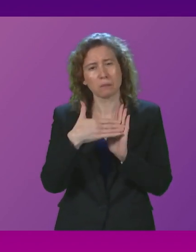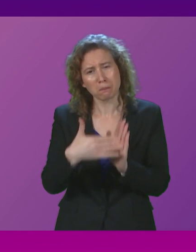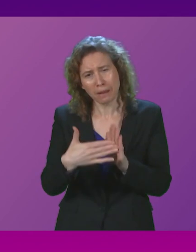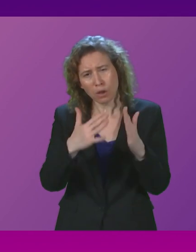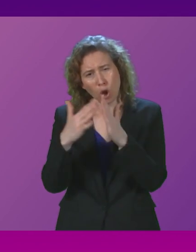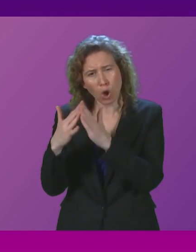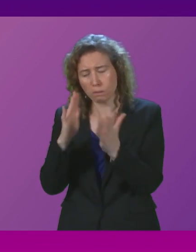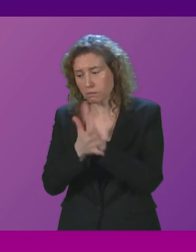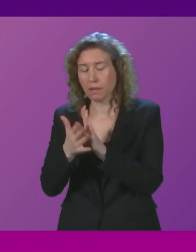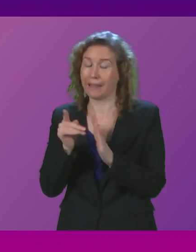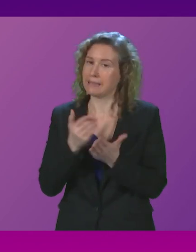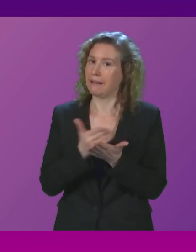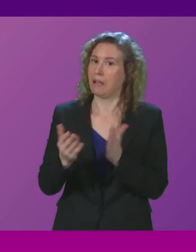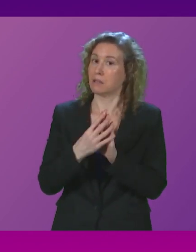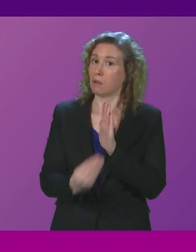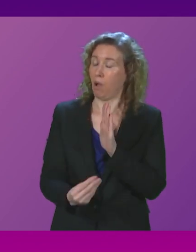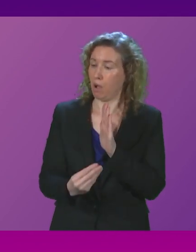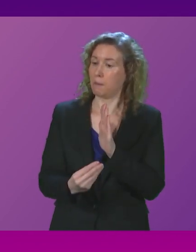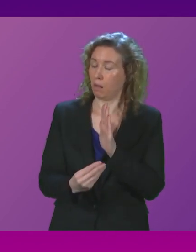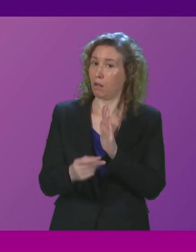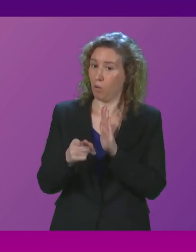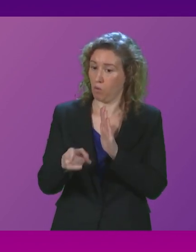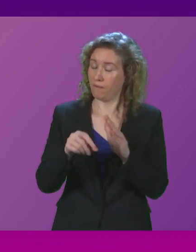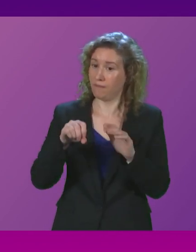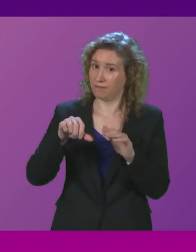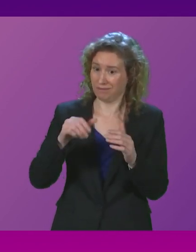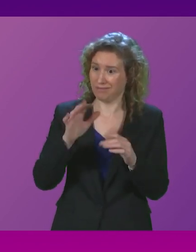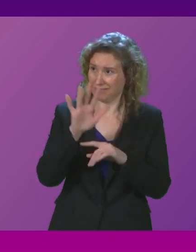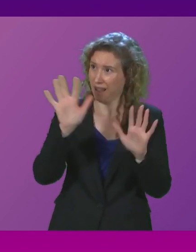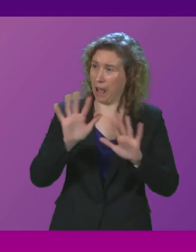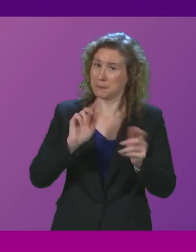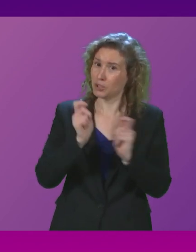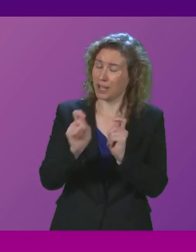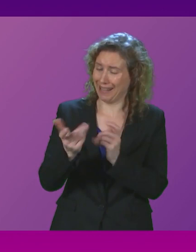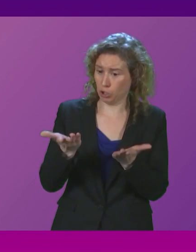That is a clear example of the loss and damage caused by climate change and underlines the